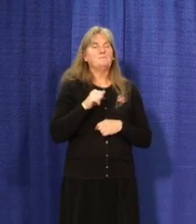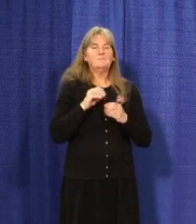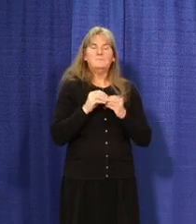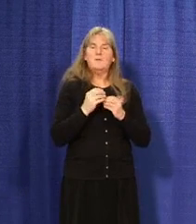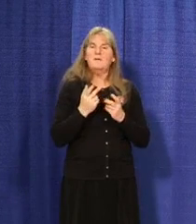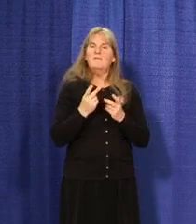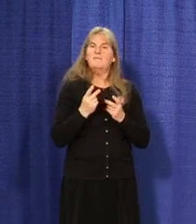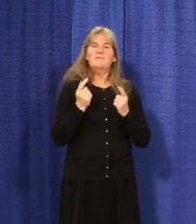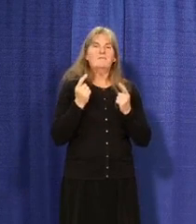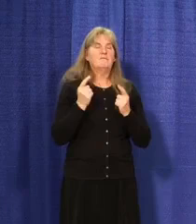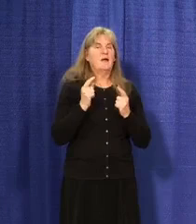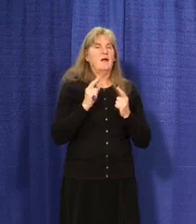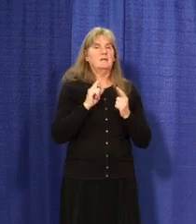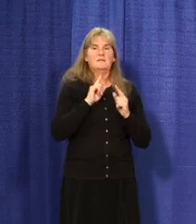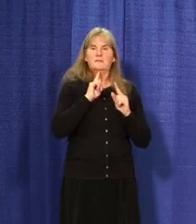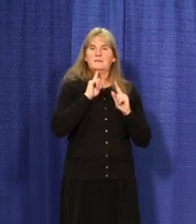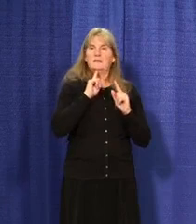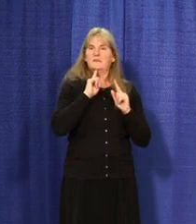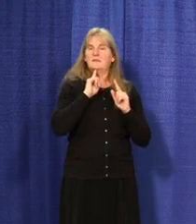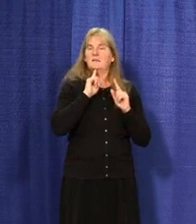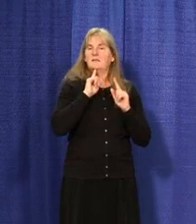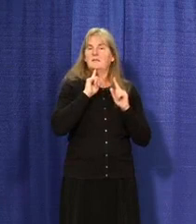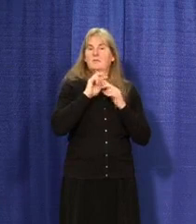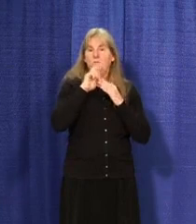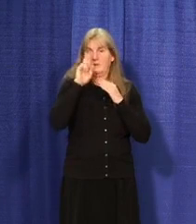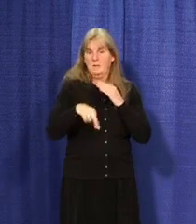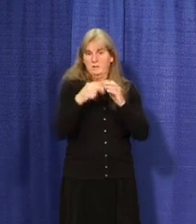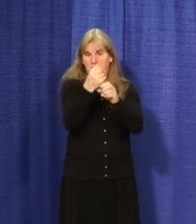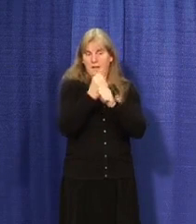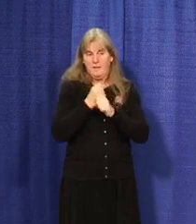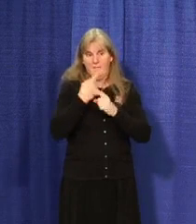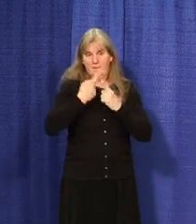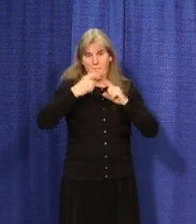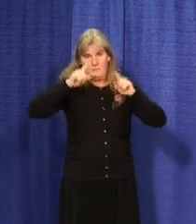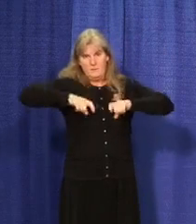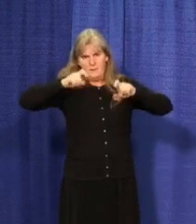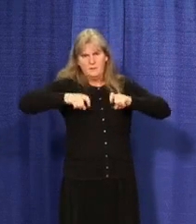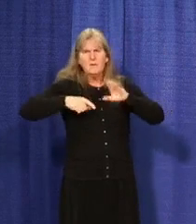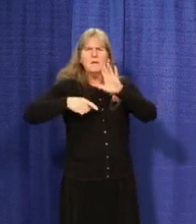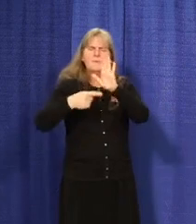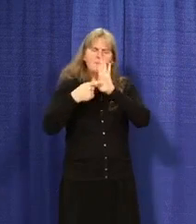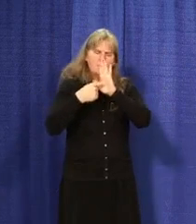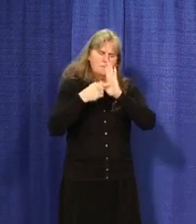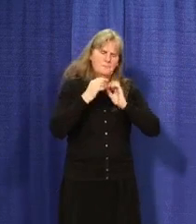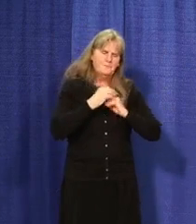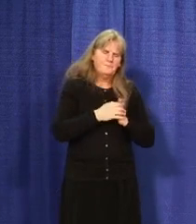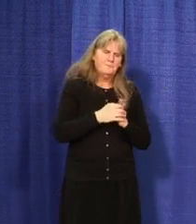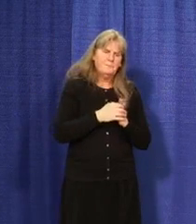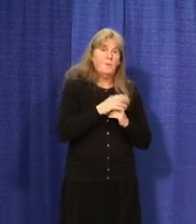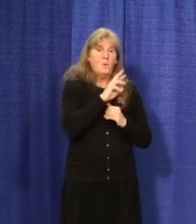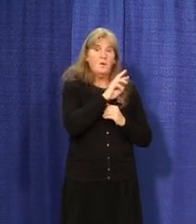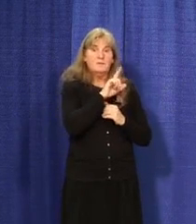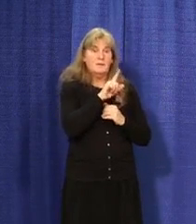turnaround when we needed. For example,, some of the Watson